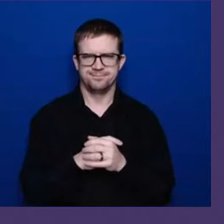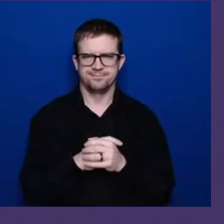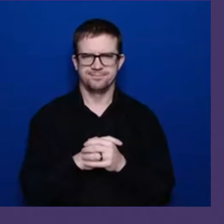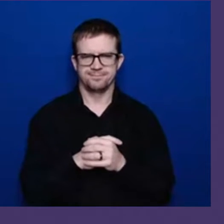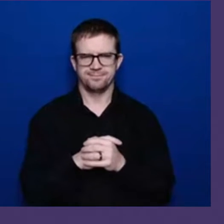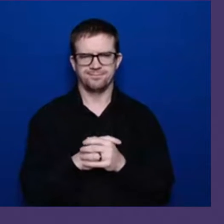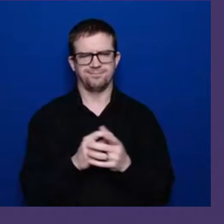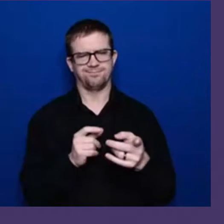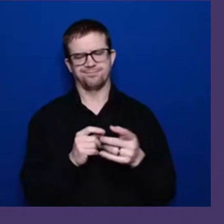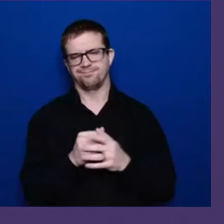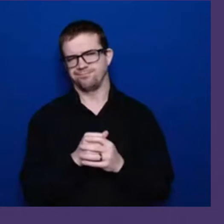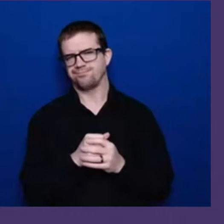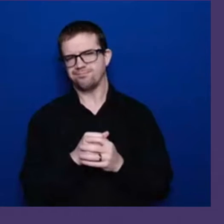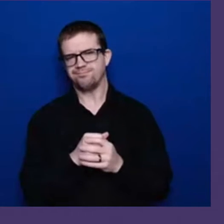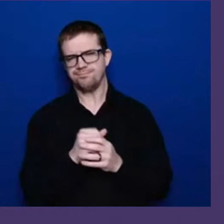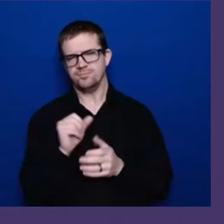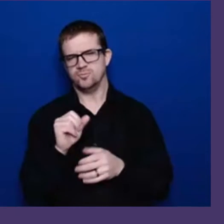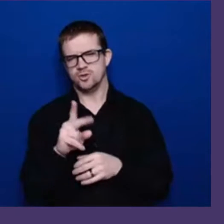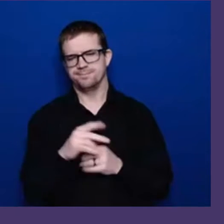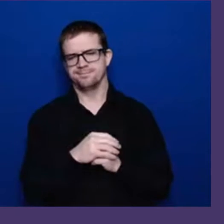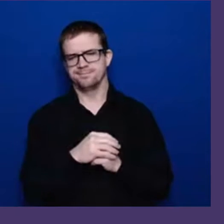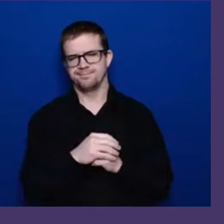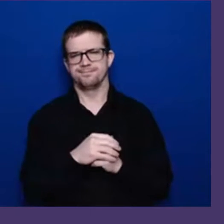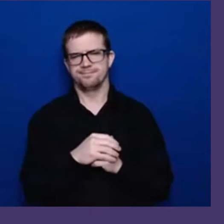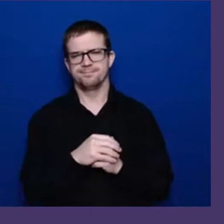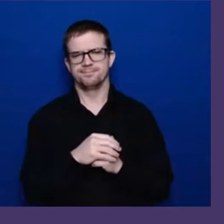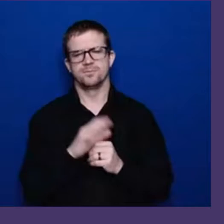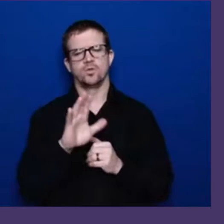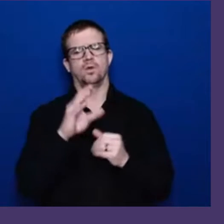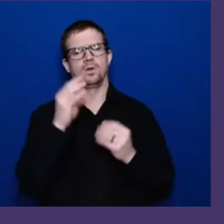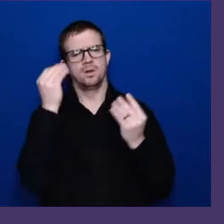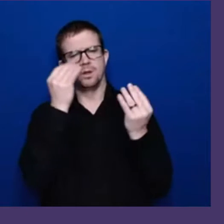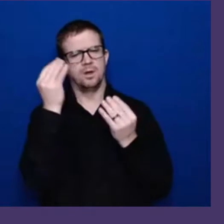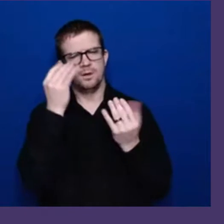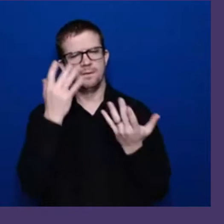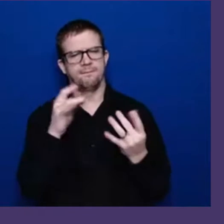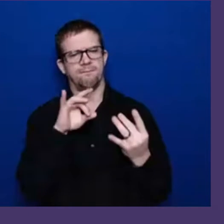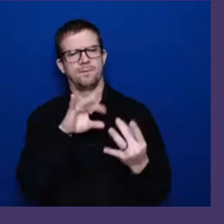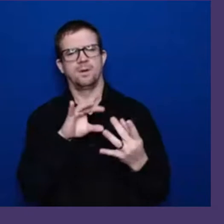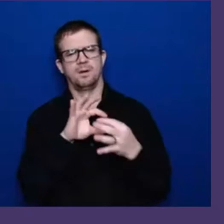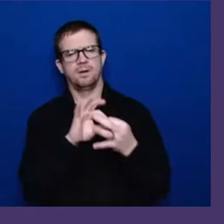you guys shared here, your thoughts in terms of how you marry your lived experience,